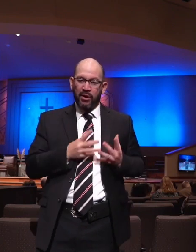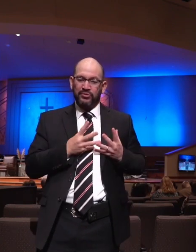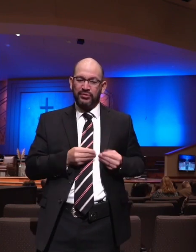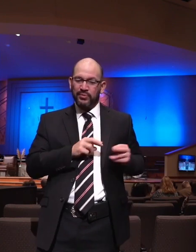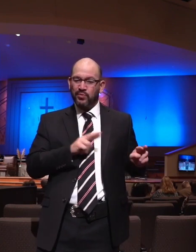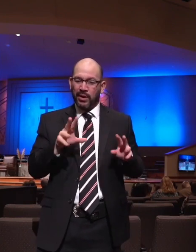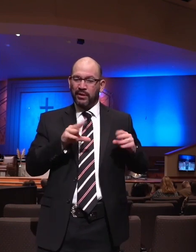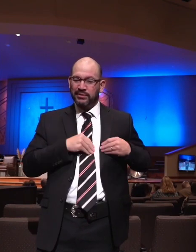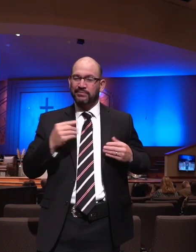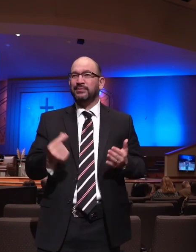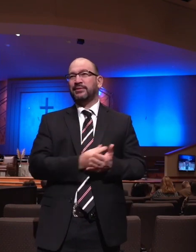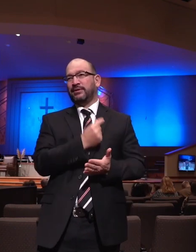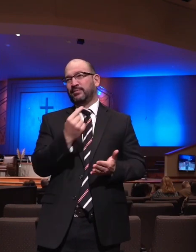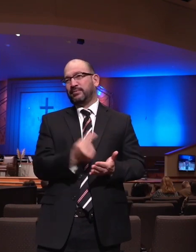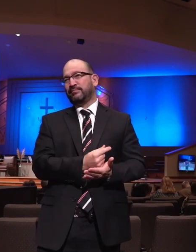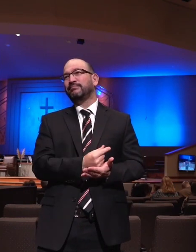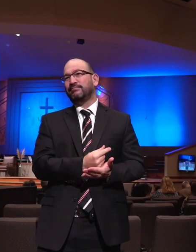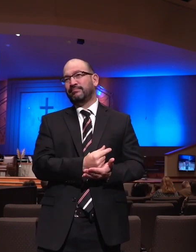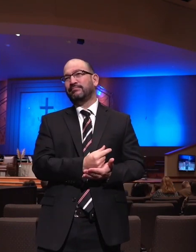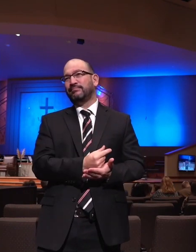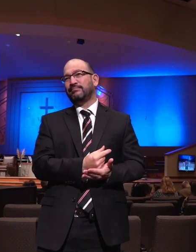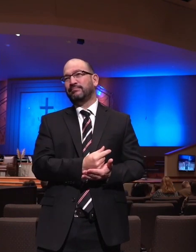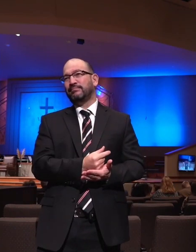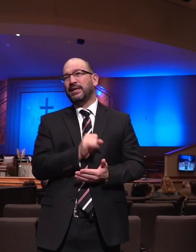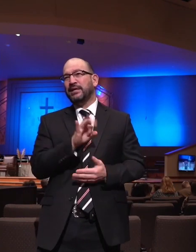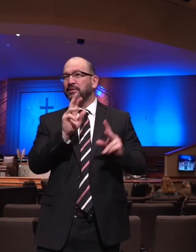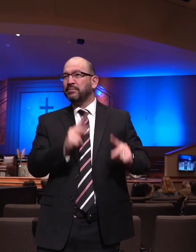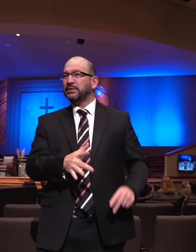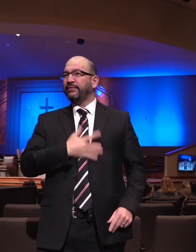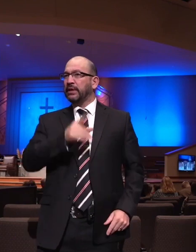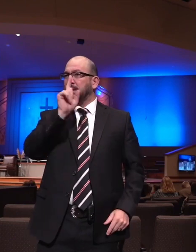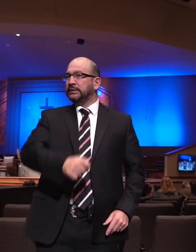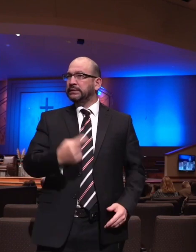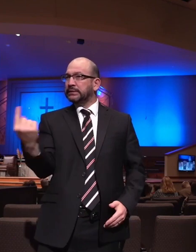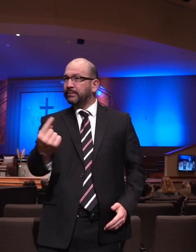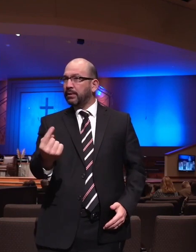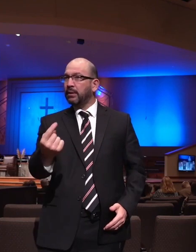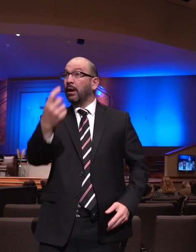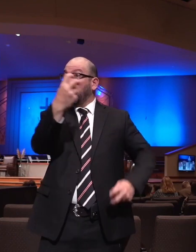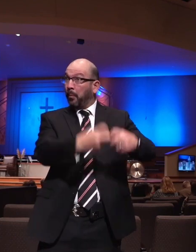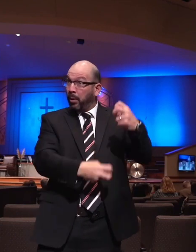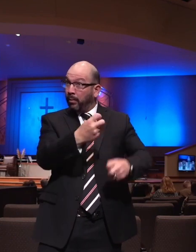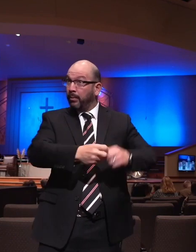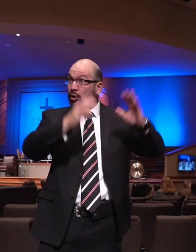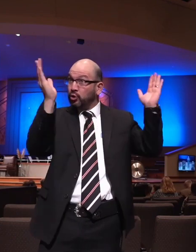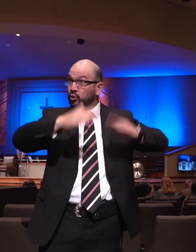need is the best soil for the seed of the